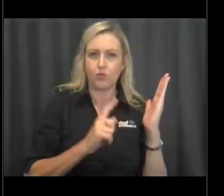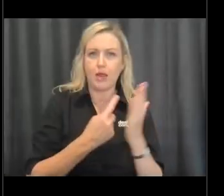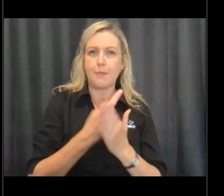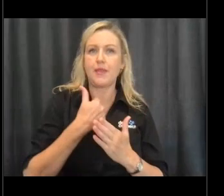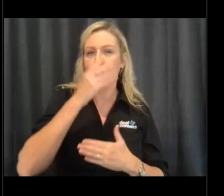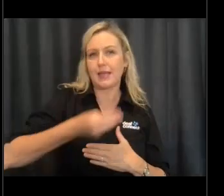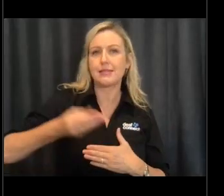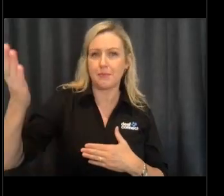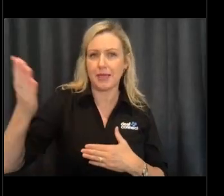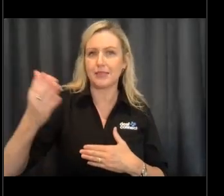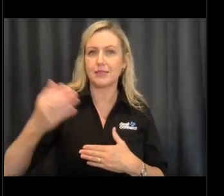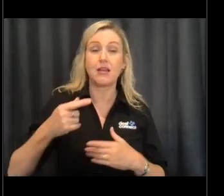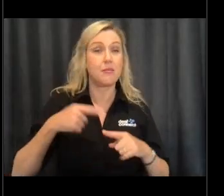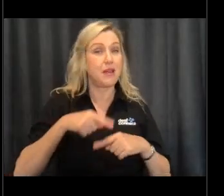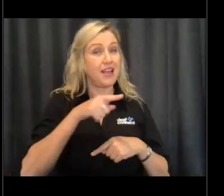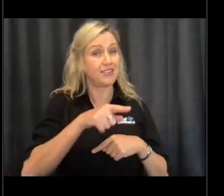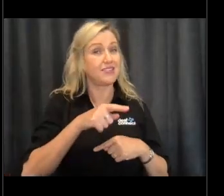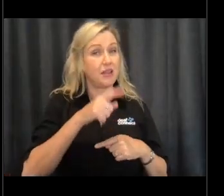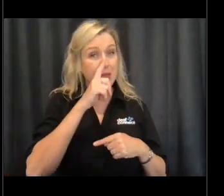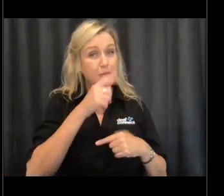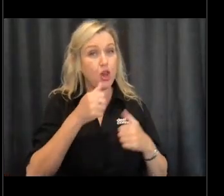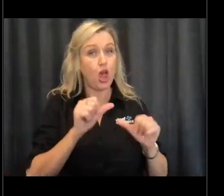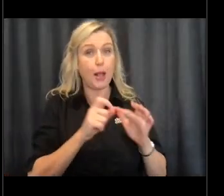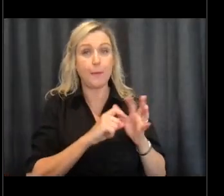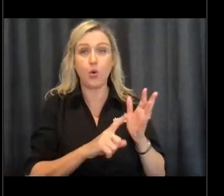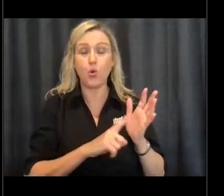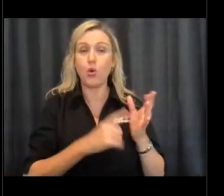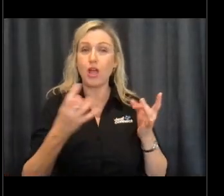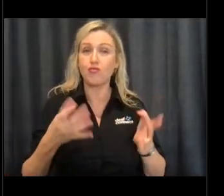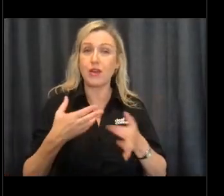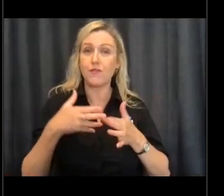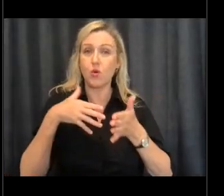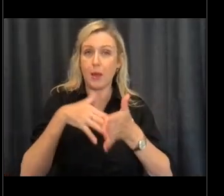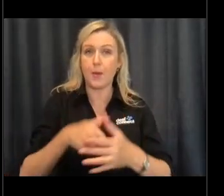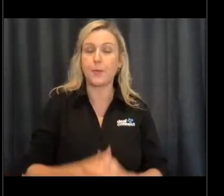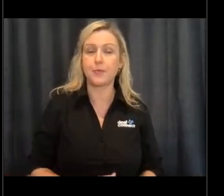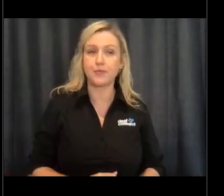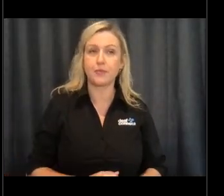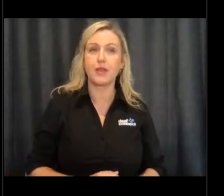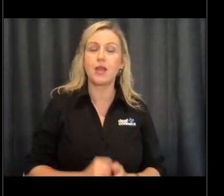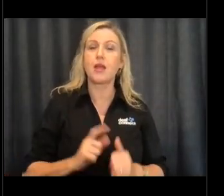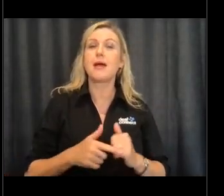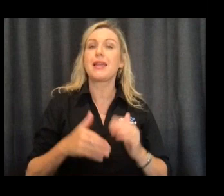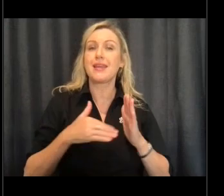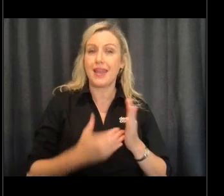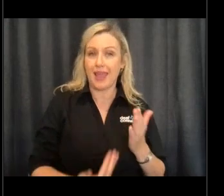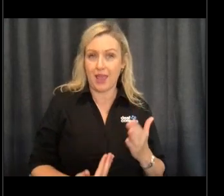way. Exactly. Yep. But where we're at 12 months later for those who have lodged claims is we're usually